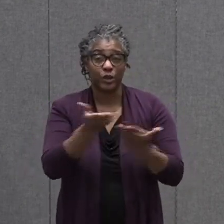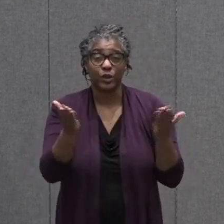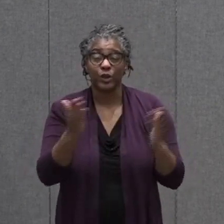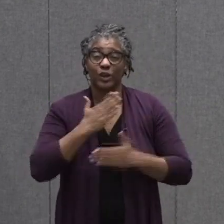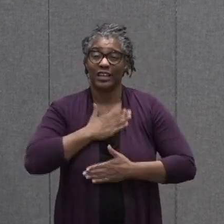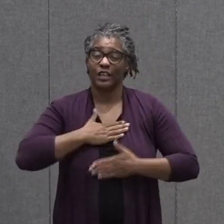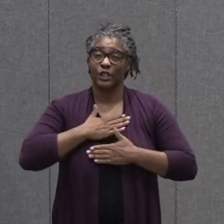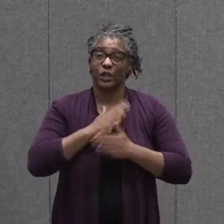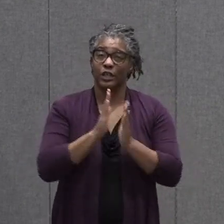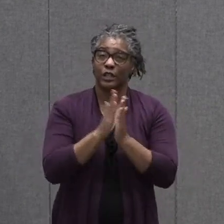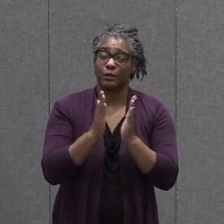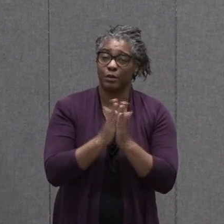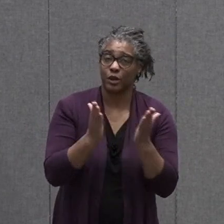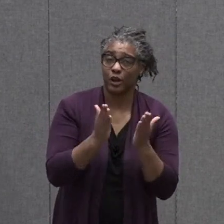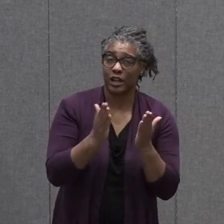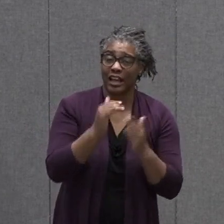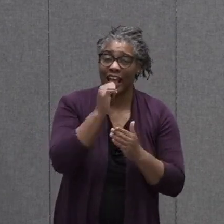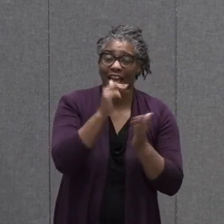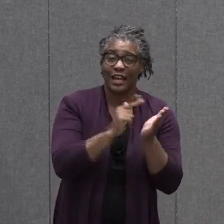and thank you for joining At Home with APS.